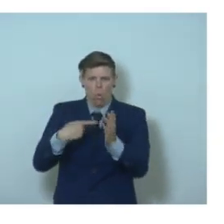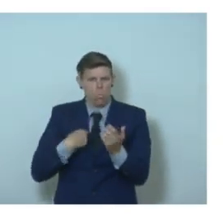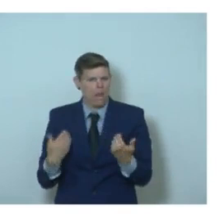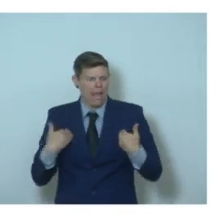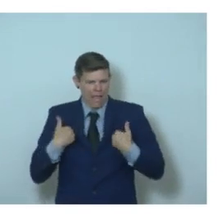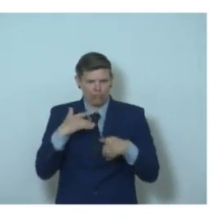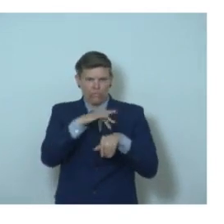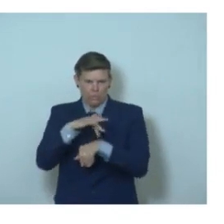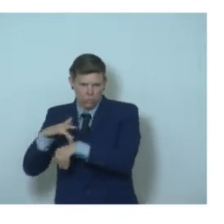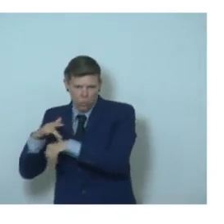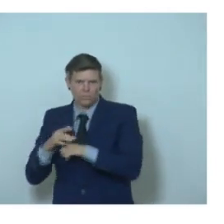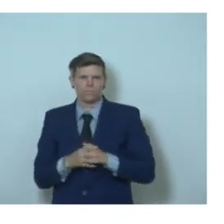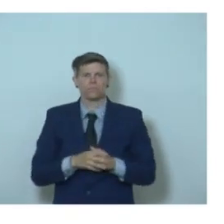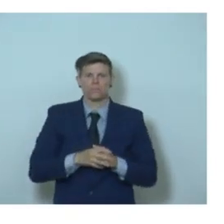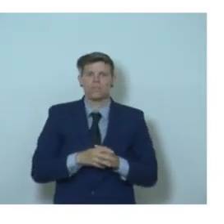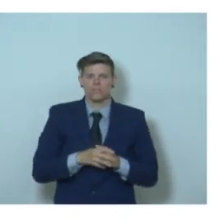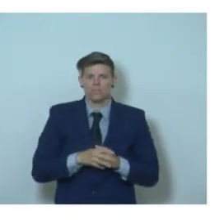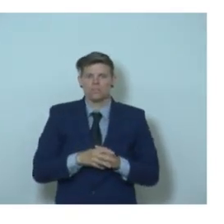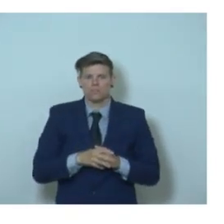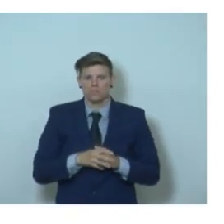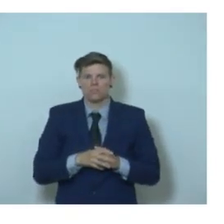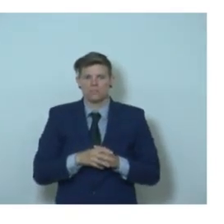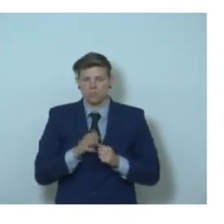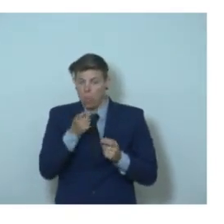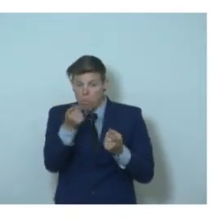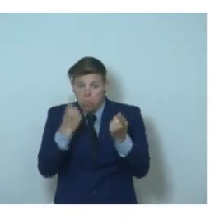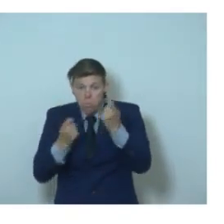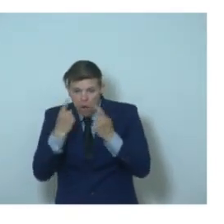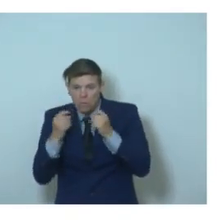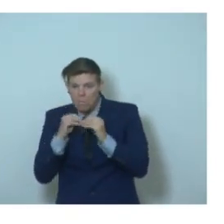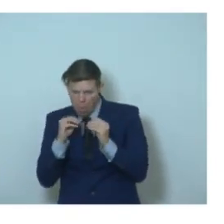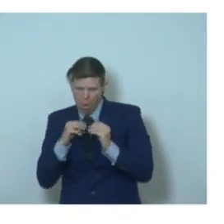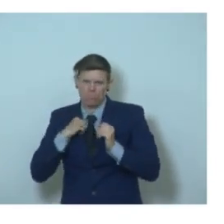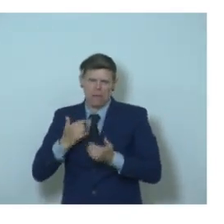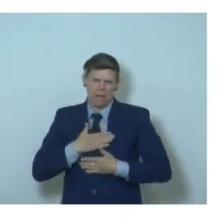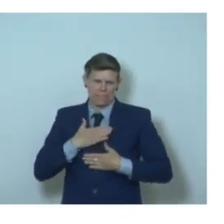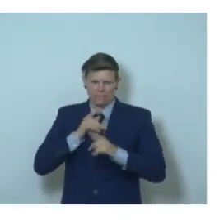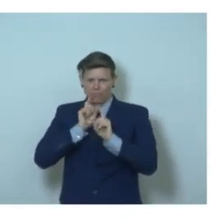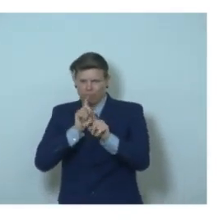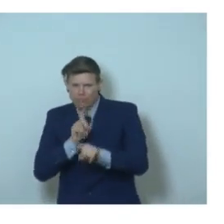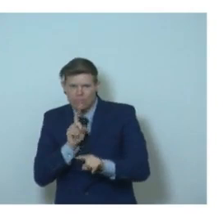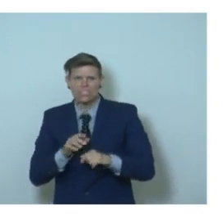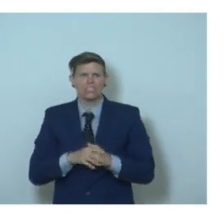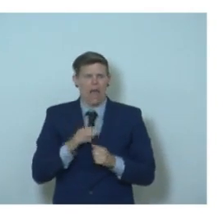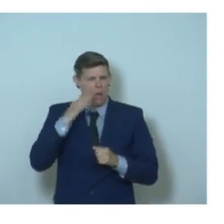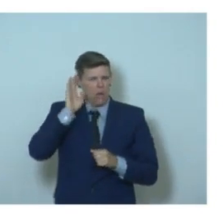IT’S GENERATE A LOT OF GOOD QUESTIONS. THAT ACTUALLY IS ALSO I’LL TALK ABOUT IN A MINUTE.